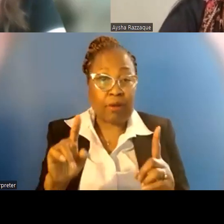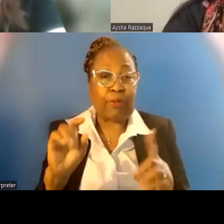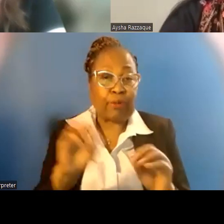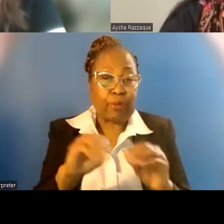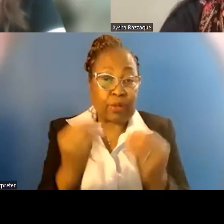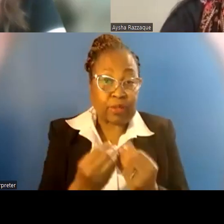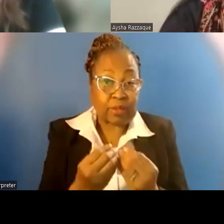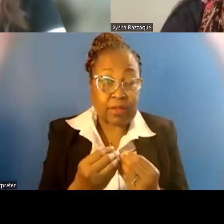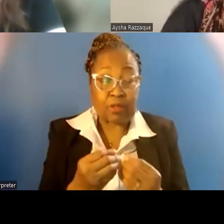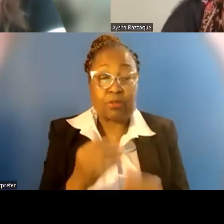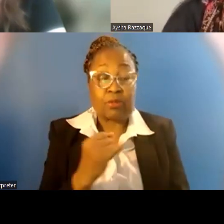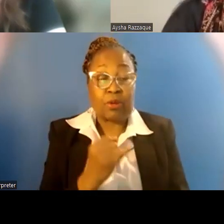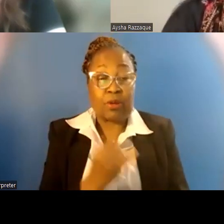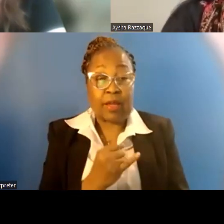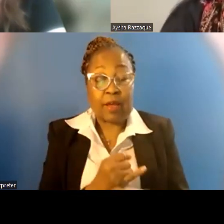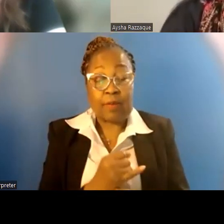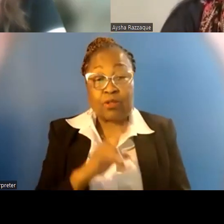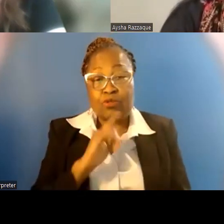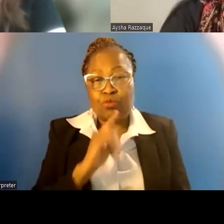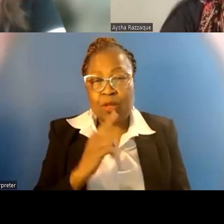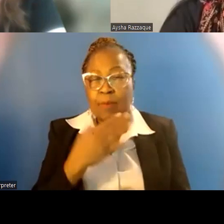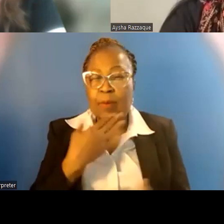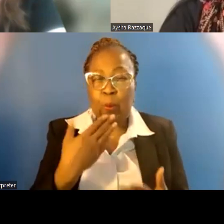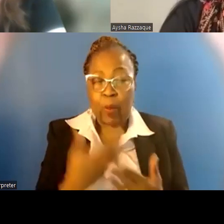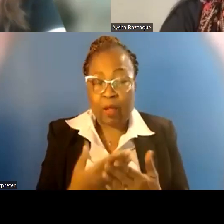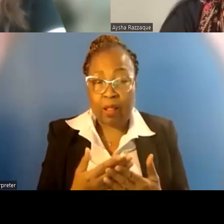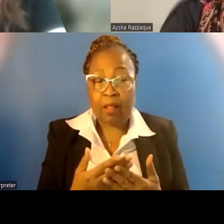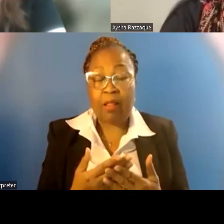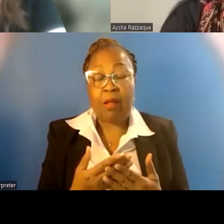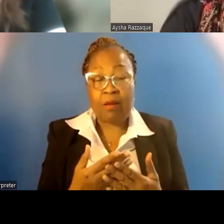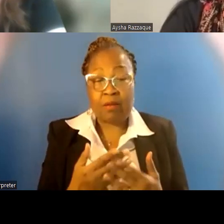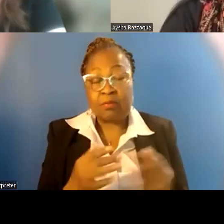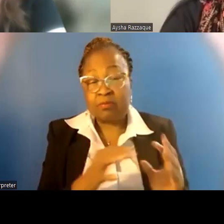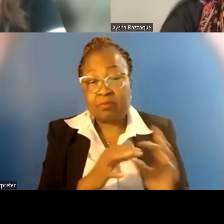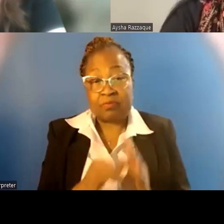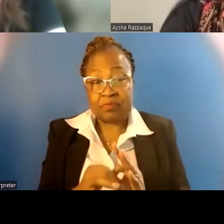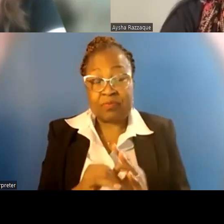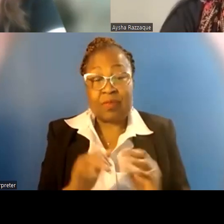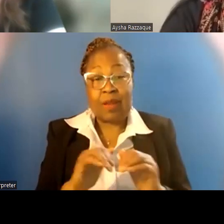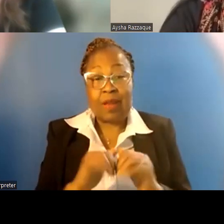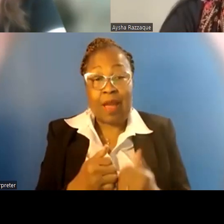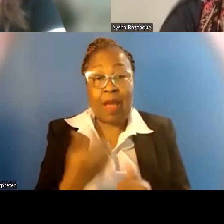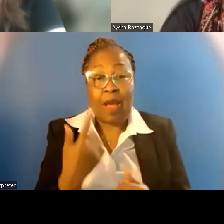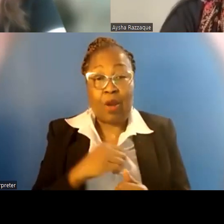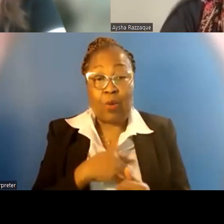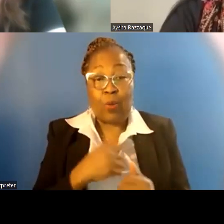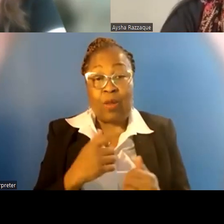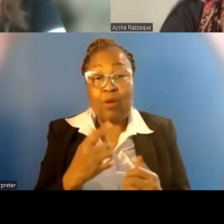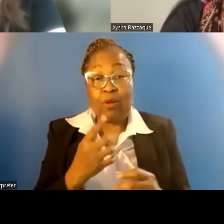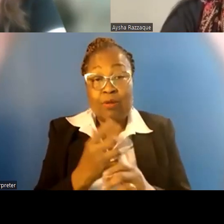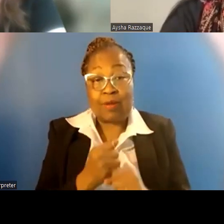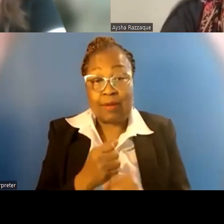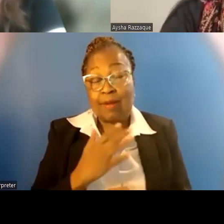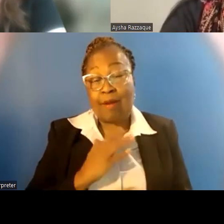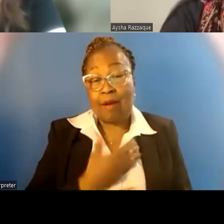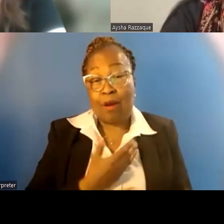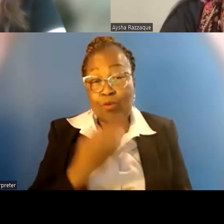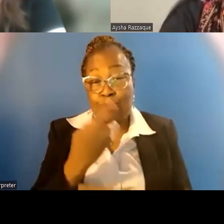that has been really well in terms of how we're getting our resources and space out to students